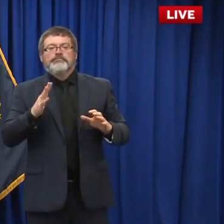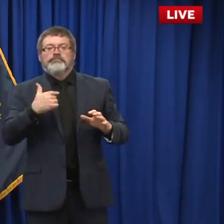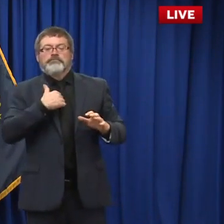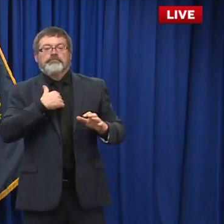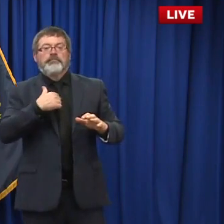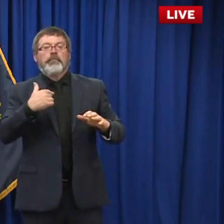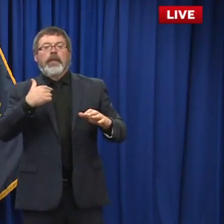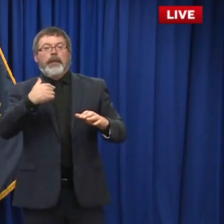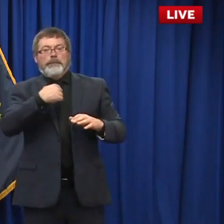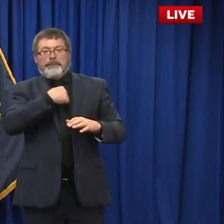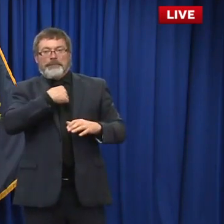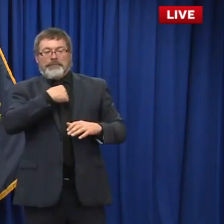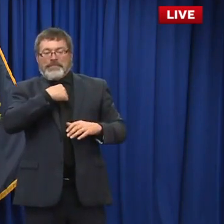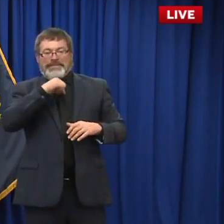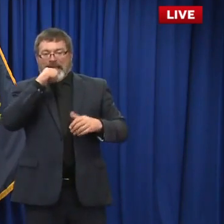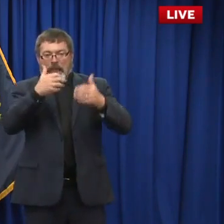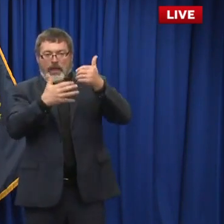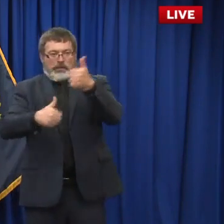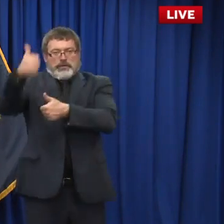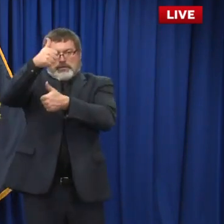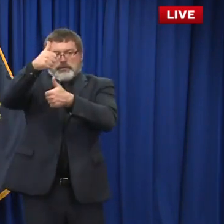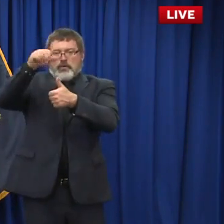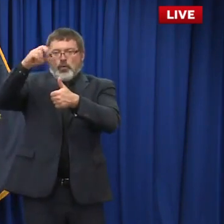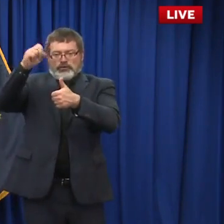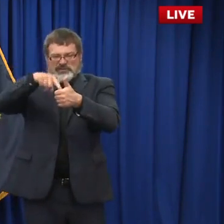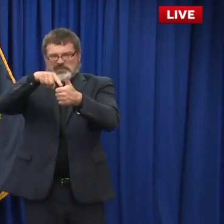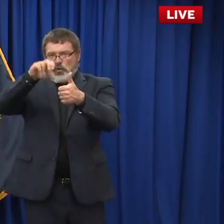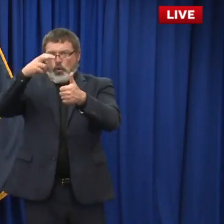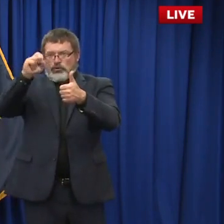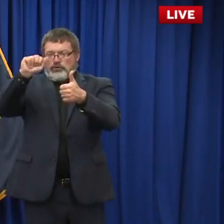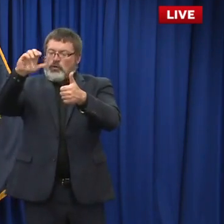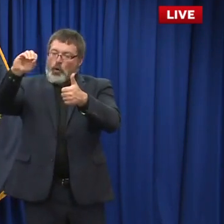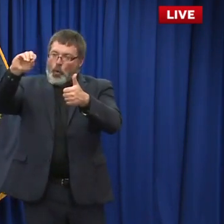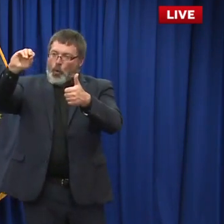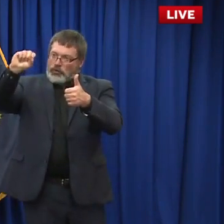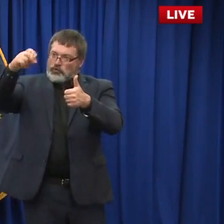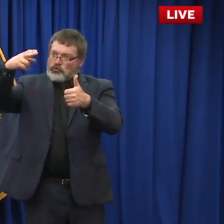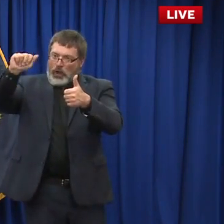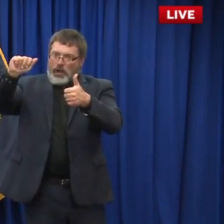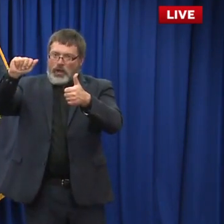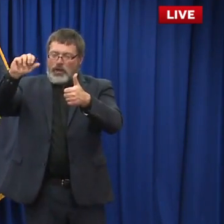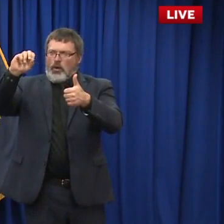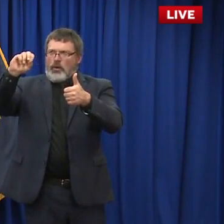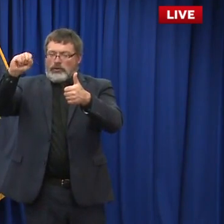WE HAVE NO -- WE HAVE NO AUTHORITY OVER THAT, AND WE DON'T HAVE ANY OBLIGATIONS.